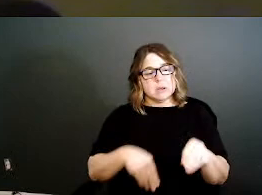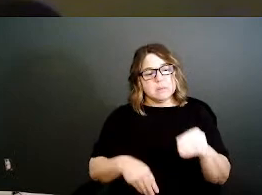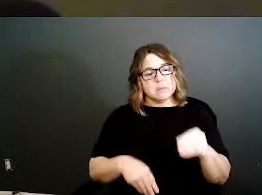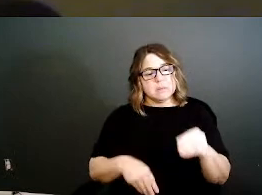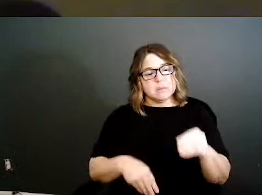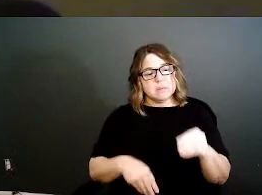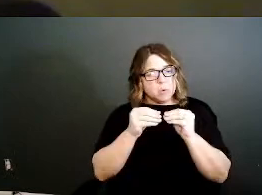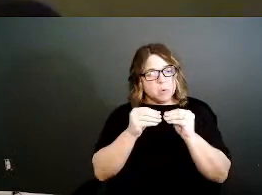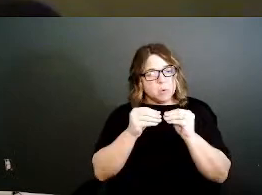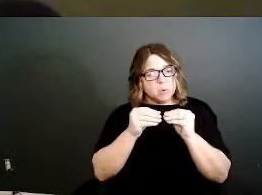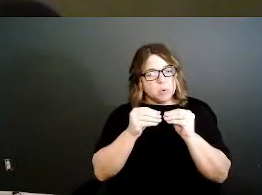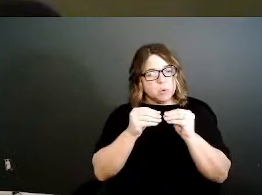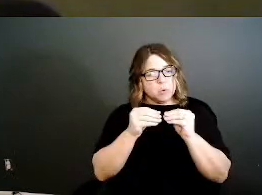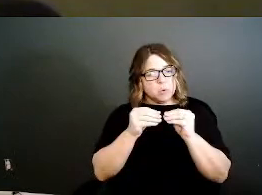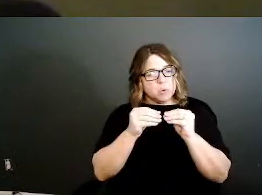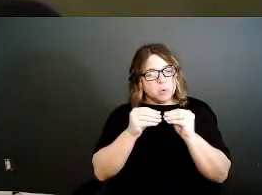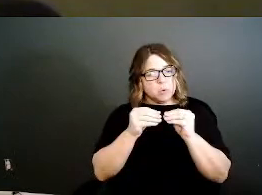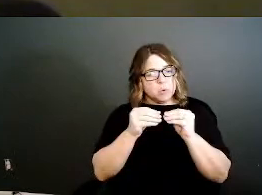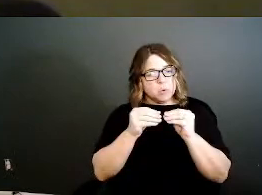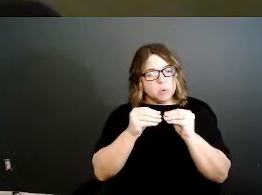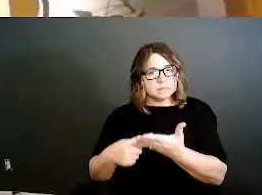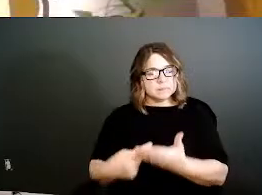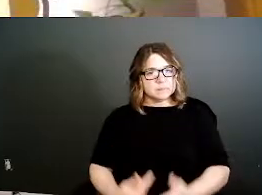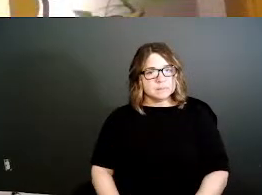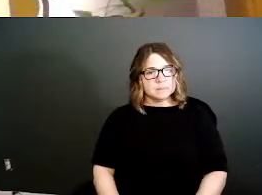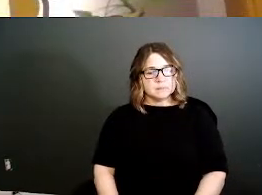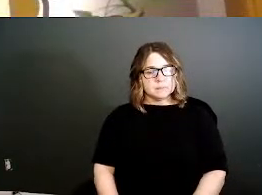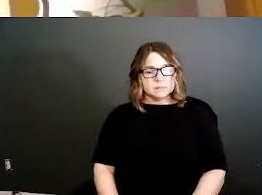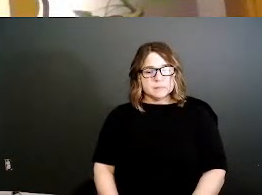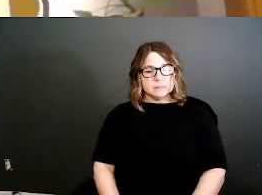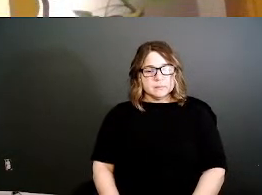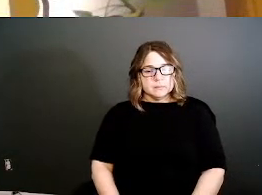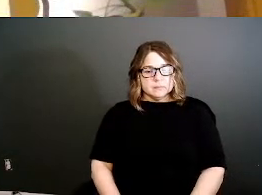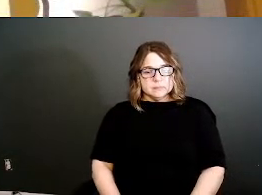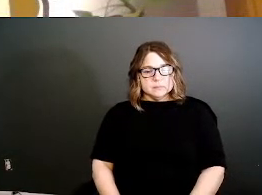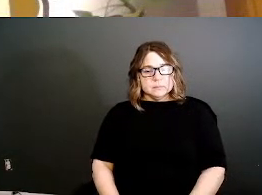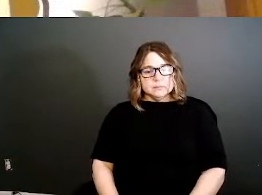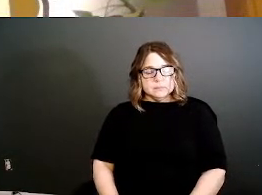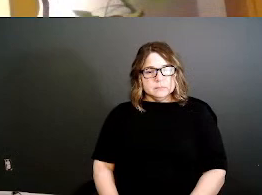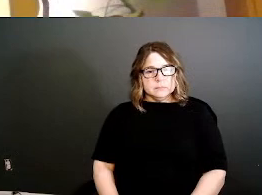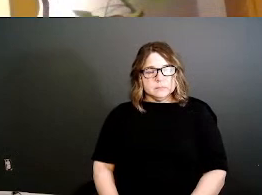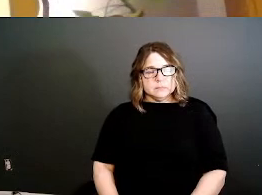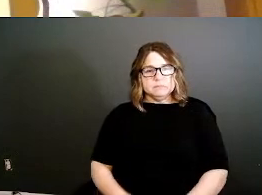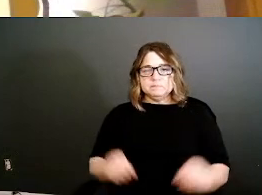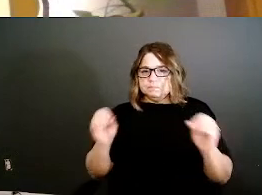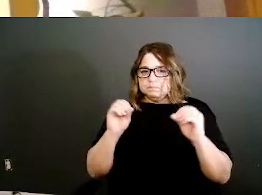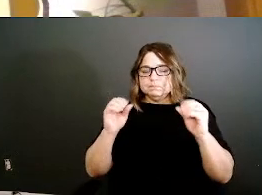≫ COUNCIL MEMBER CANO: AYE. ≫ Clerk: COUNCIL MEMBER REICH. ≫ COUNCIL MEMBER REICH: AYE. ≫ Clerk: COUNCIL MEMBER FLETCHER. ≫ COUNCIL MEMBER FLETCHER: AYE.